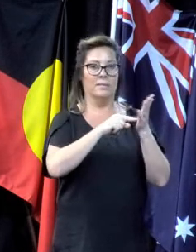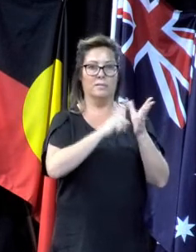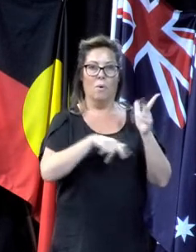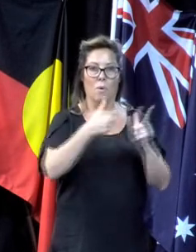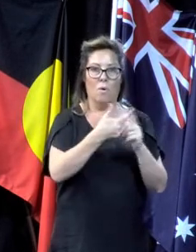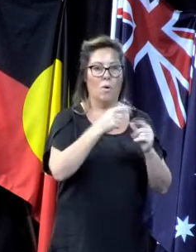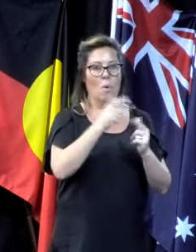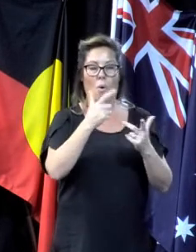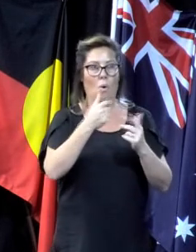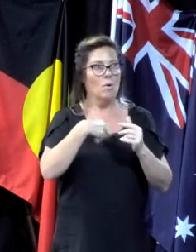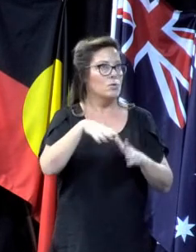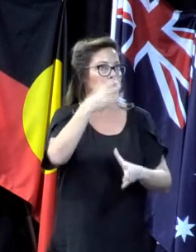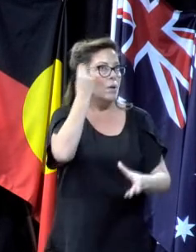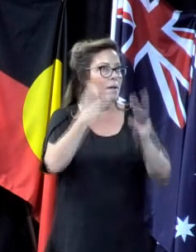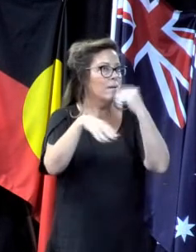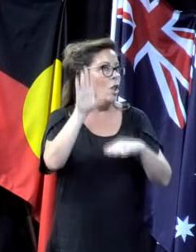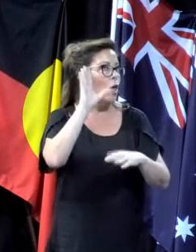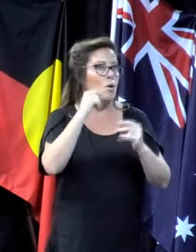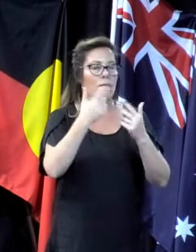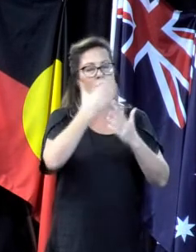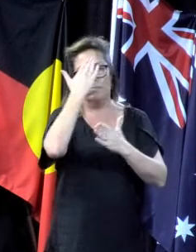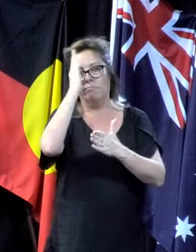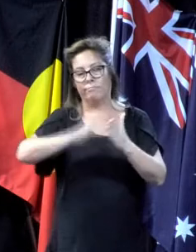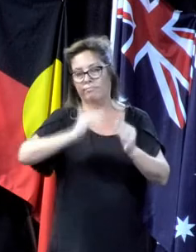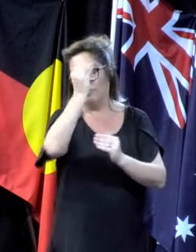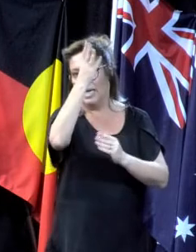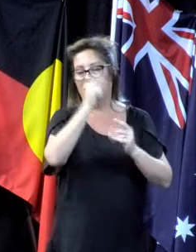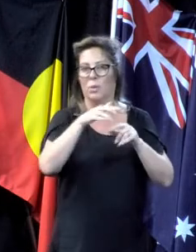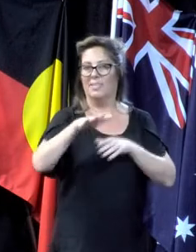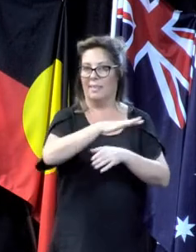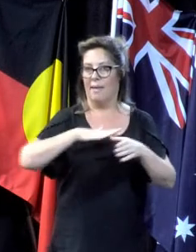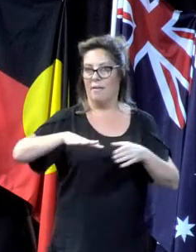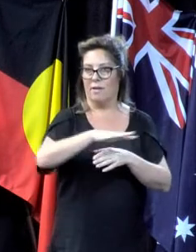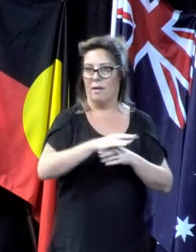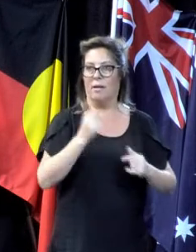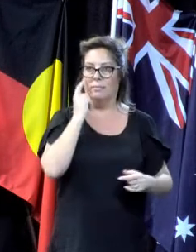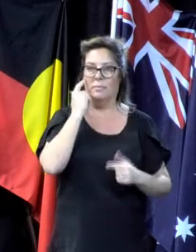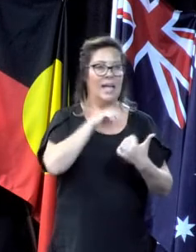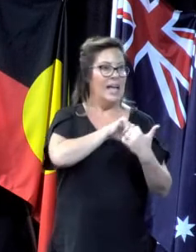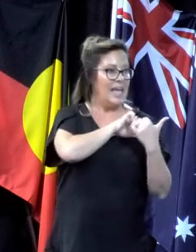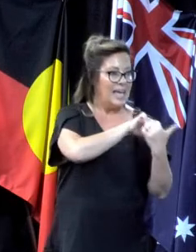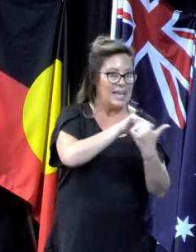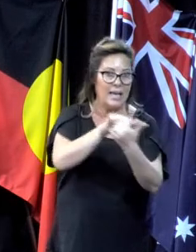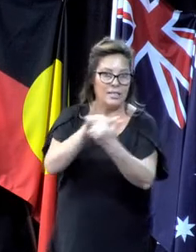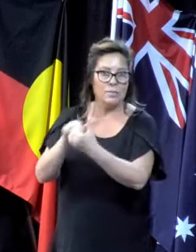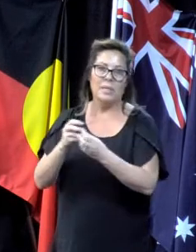Engagement with the research is essential to strengthening practice. We would never consider accessing the services of medical practitioners who